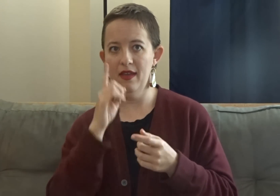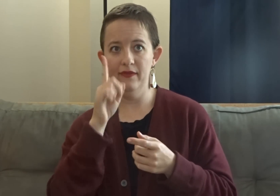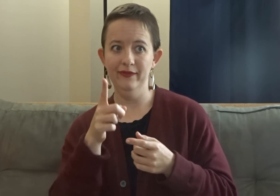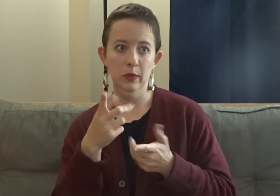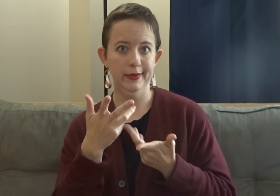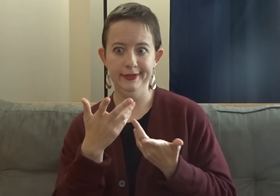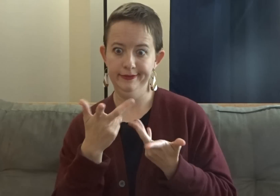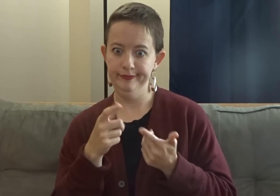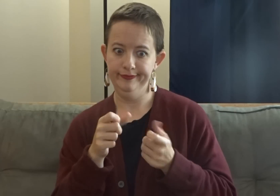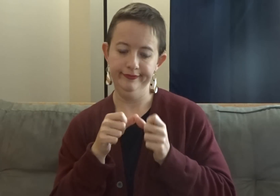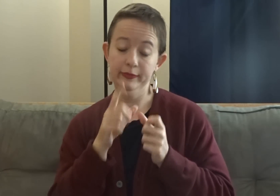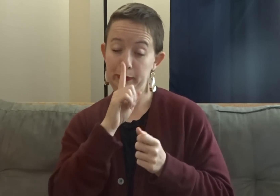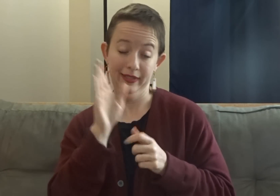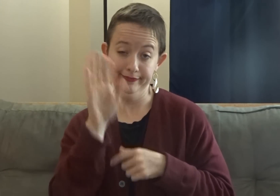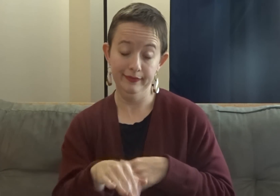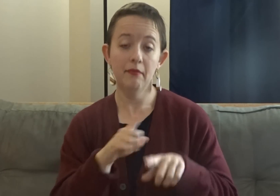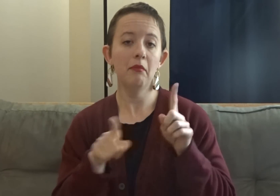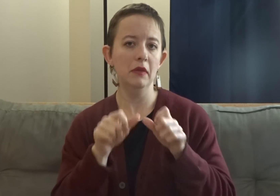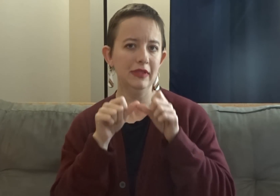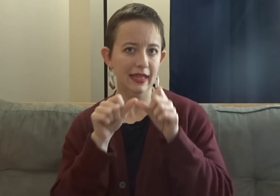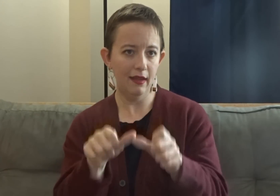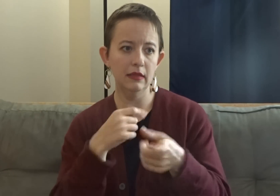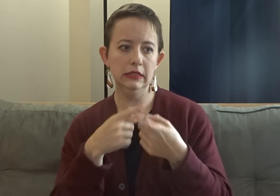Do that for I don't know really the whole time